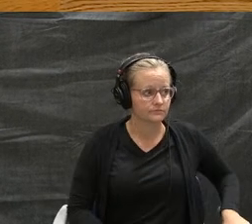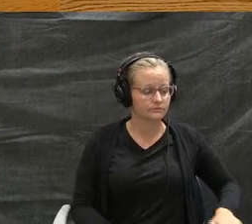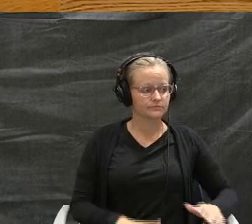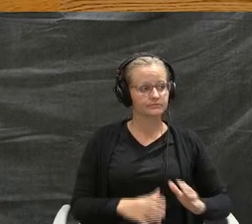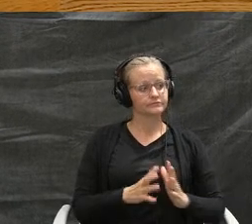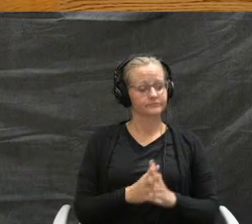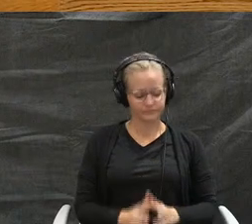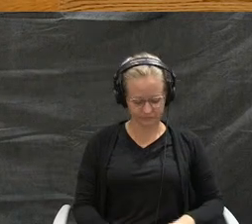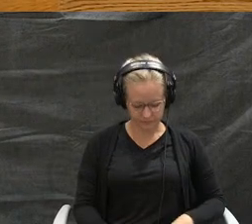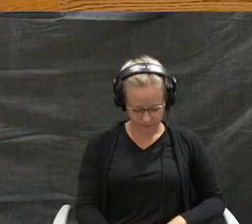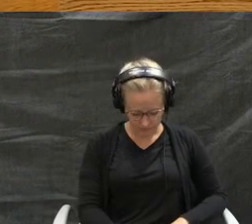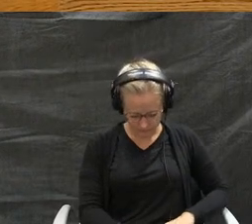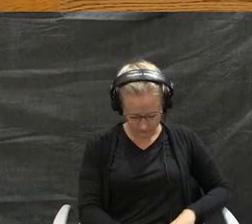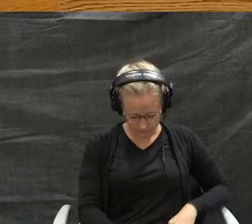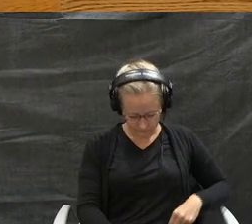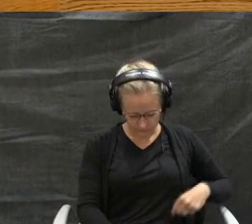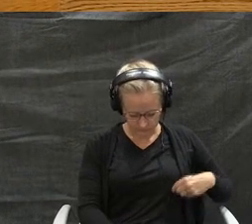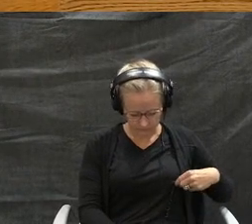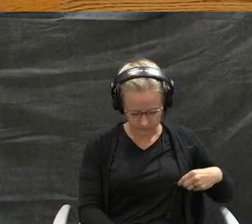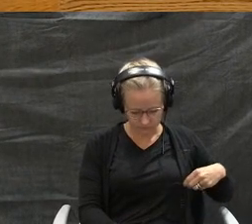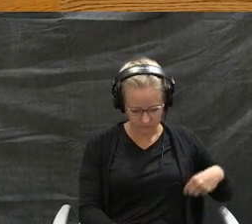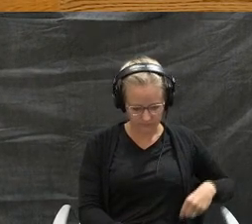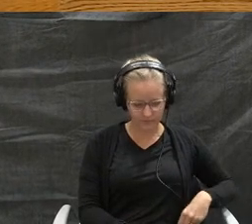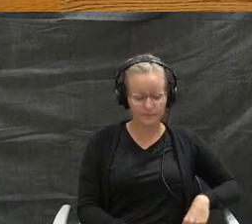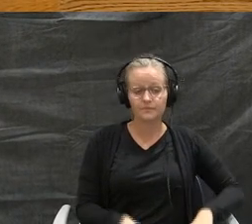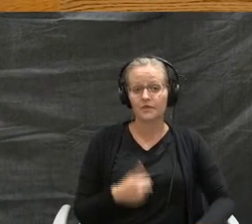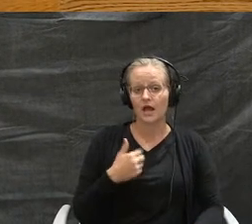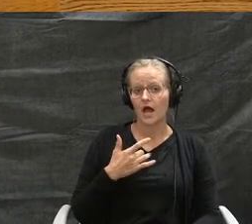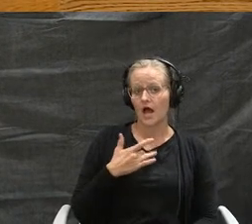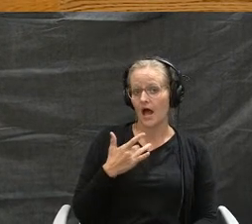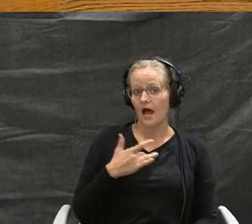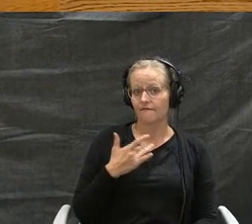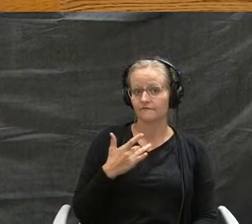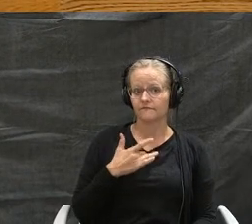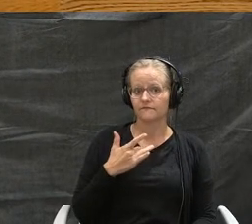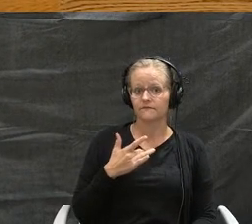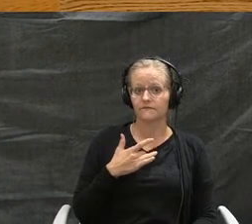I feel that you all nobody is looking to make an amendment, so